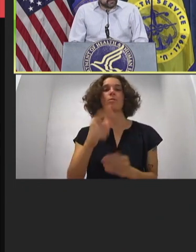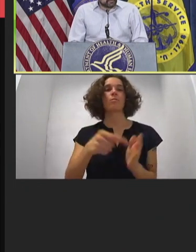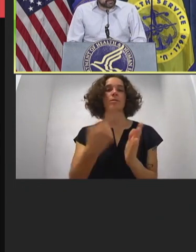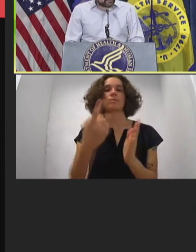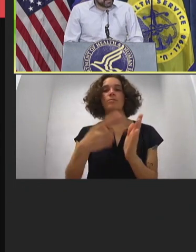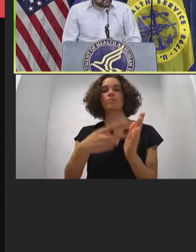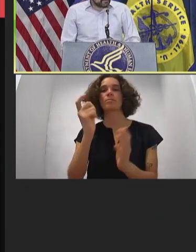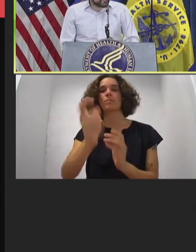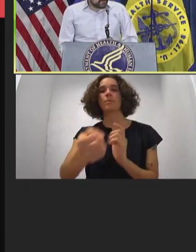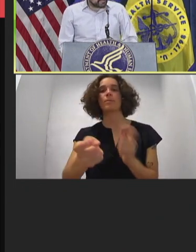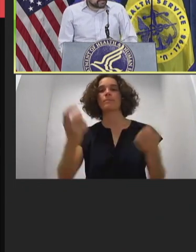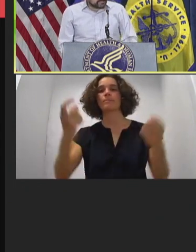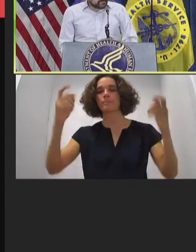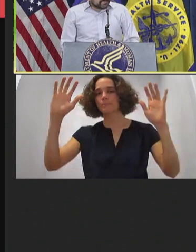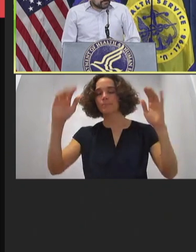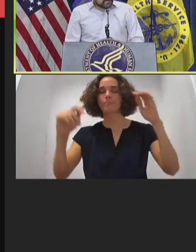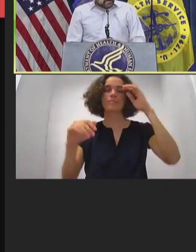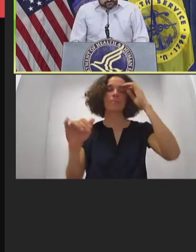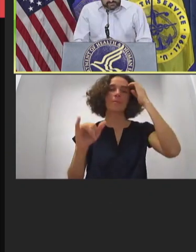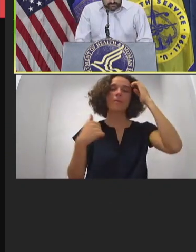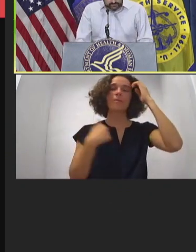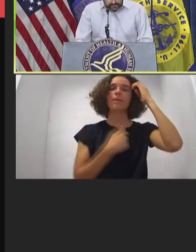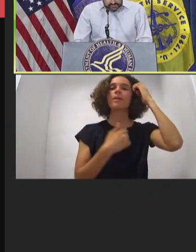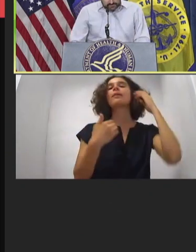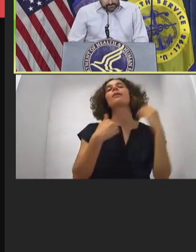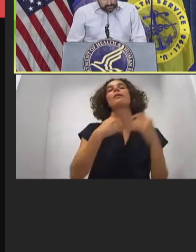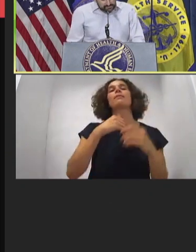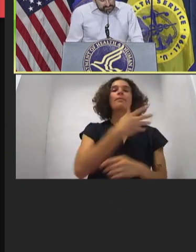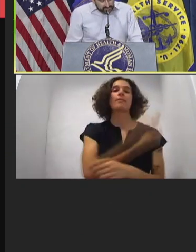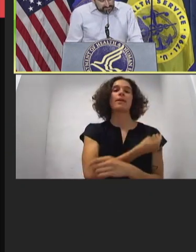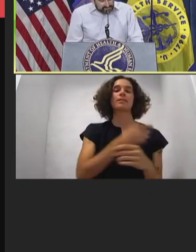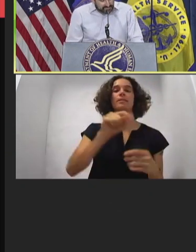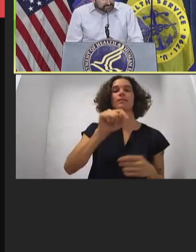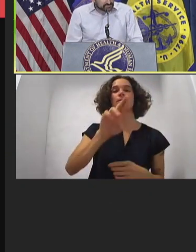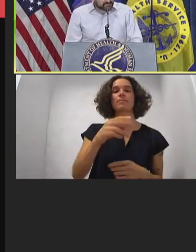We also have a vaccine for TB that was alluded to in the previous presentation. It's called